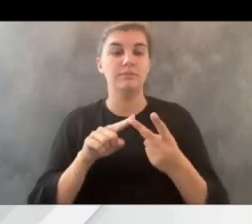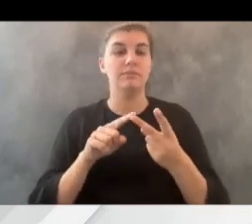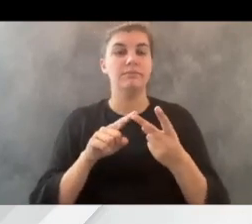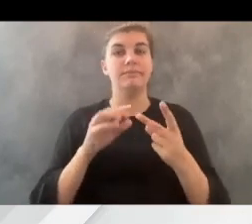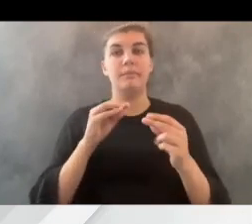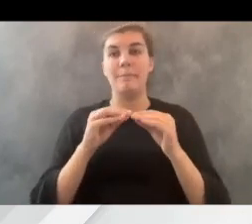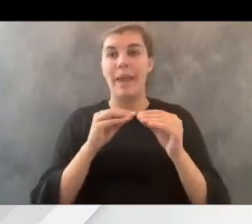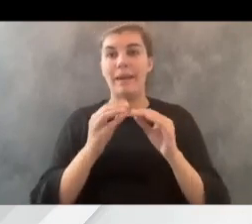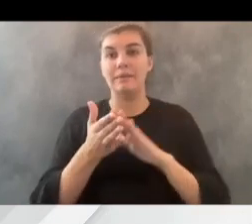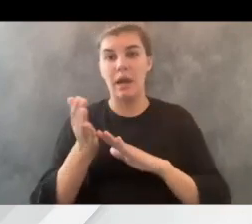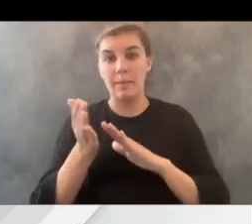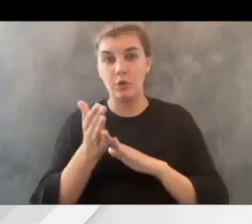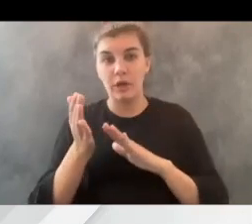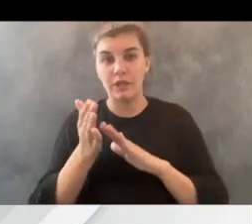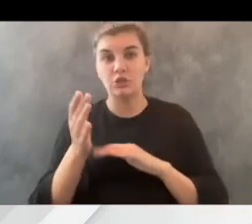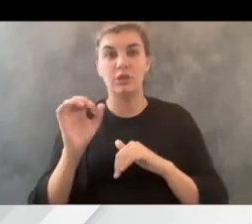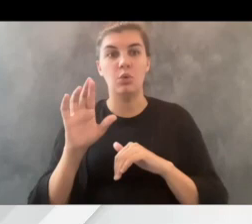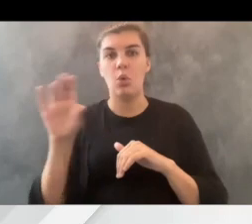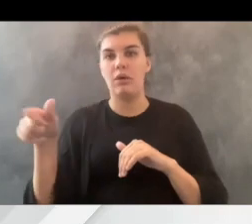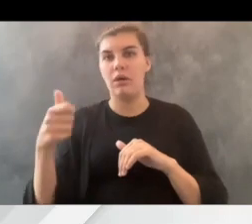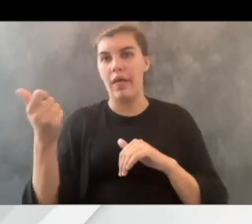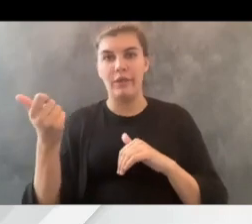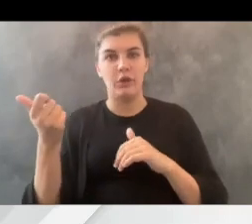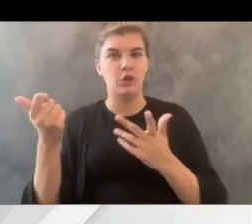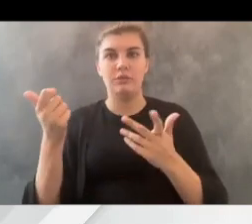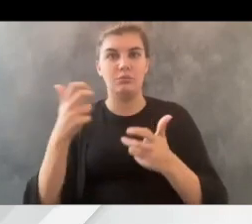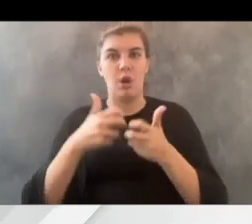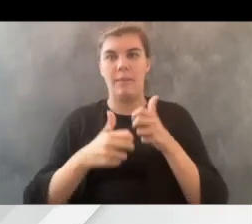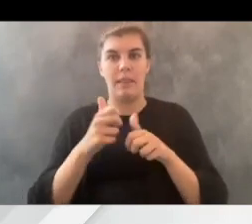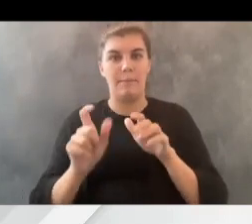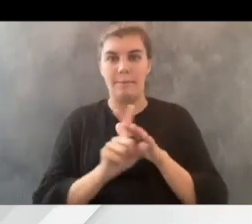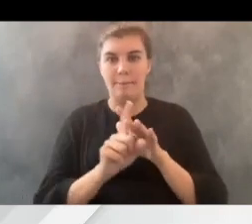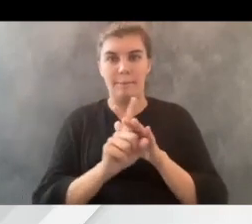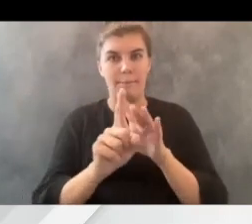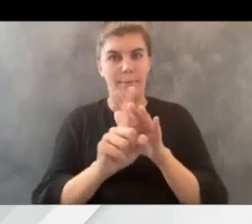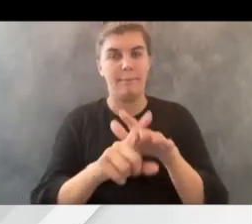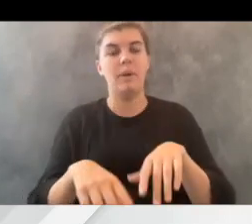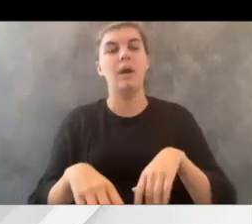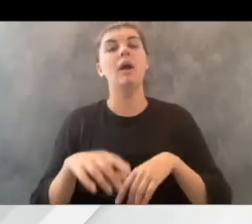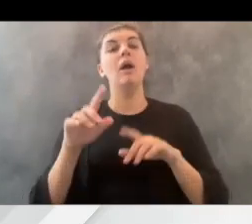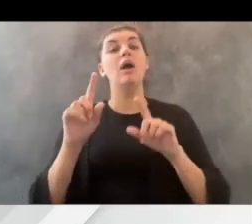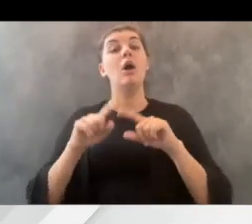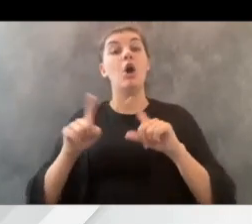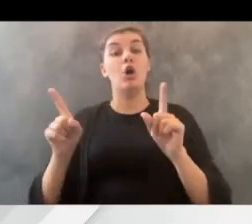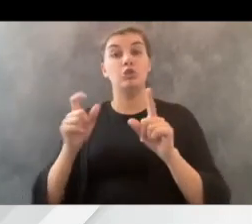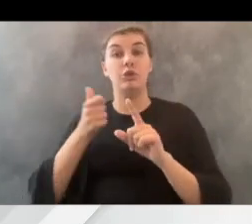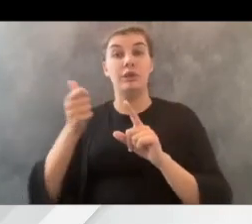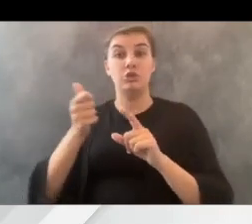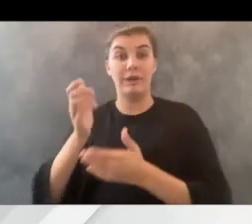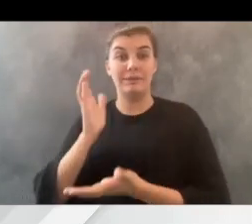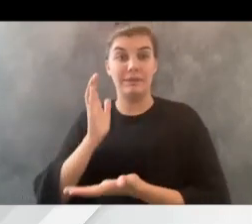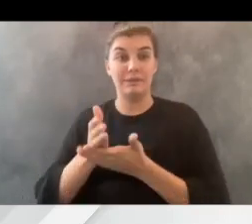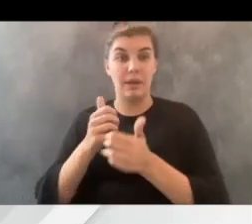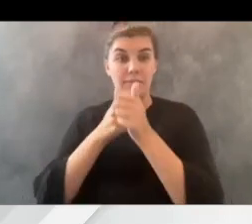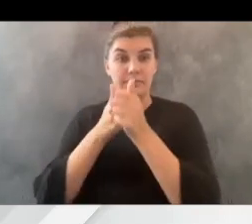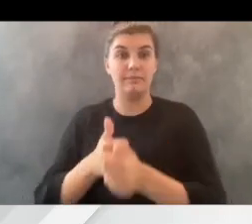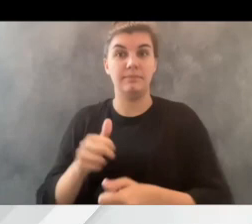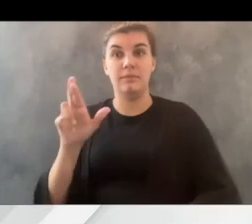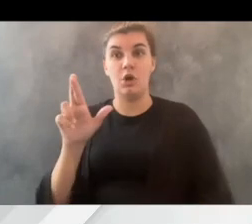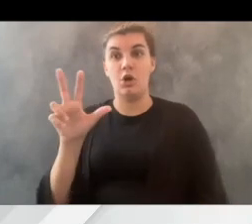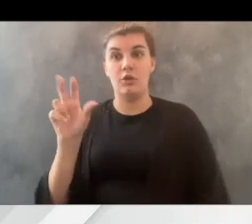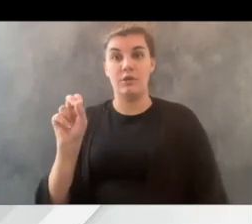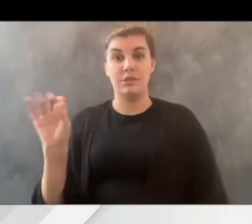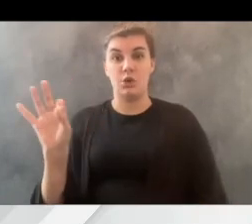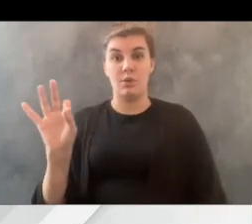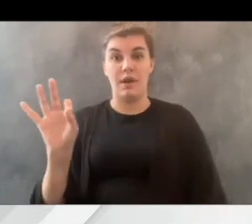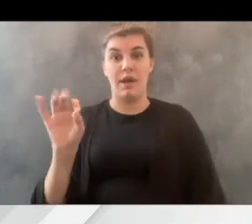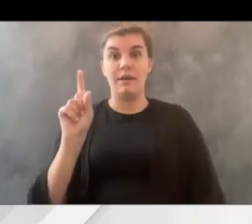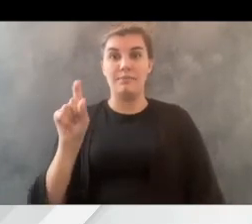operations, or other similar conditions, alternate transit stops complying with R309 must be provided.